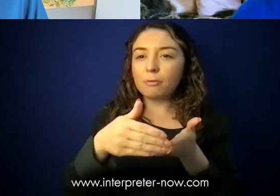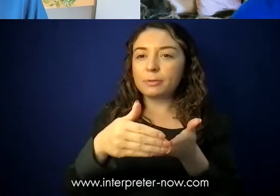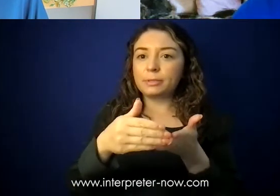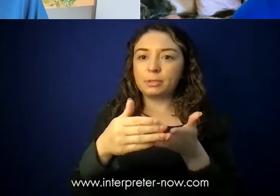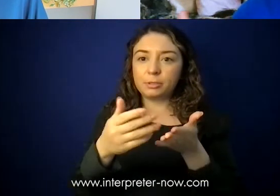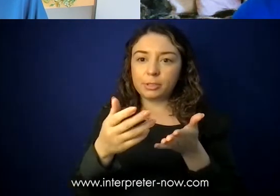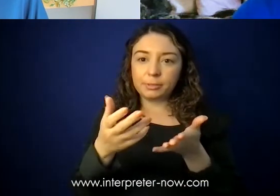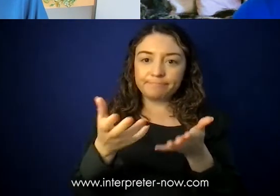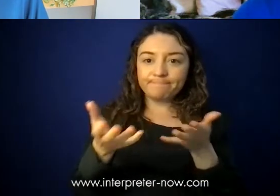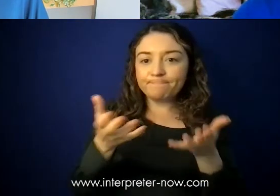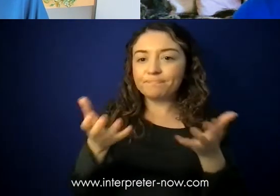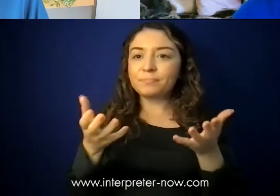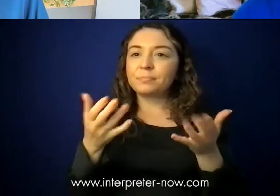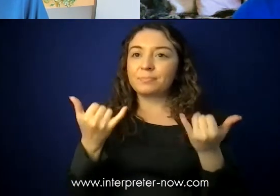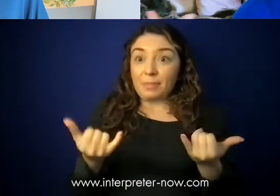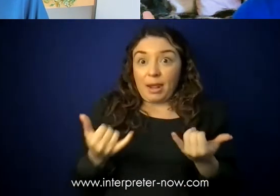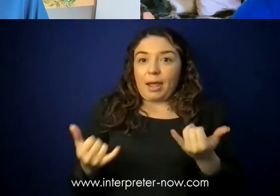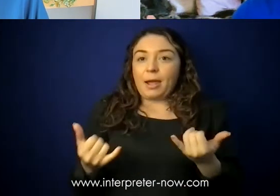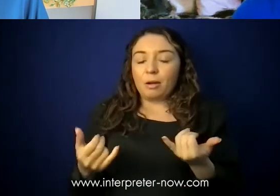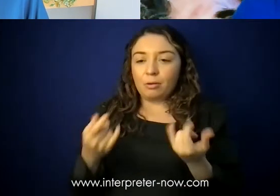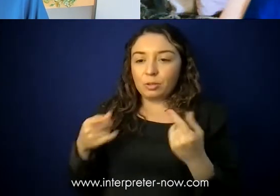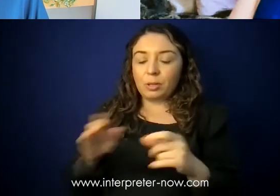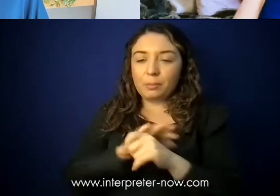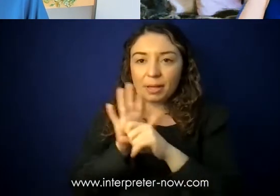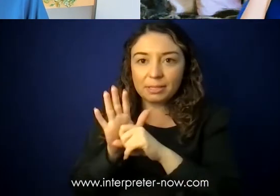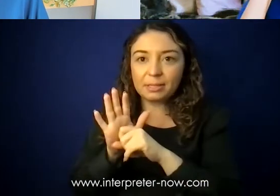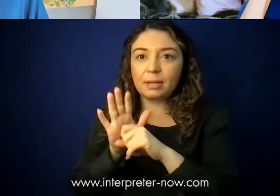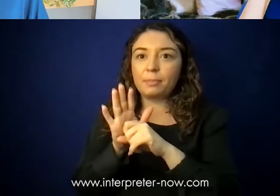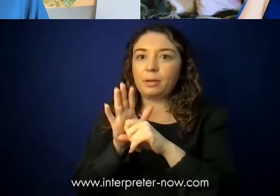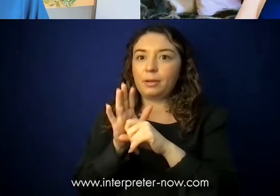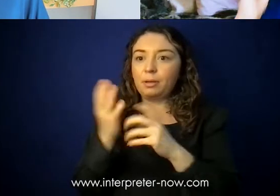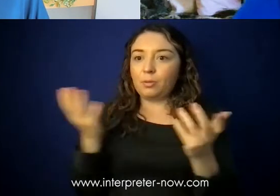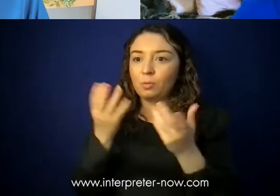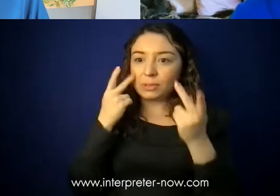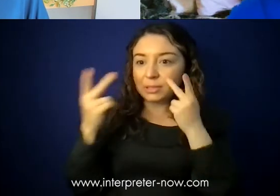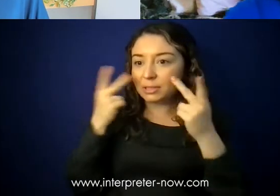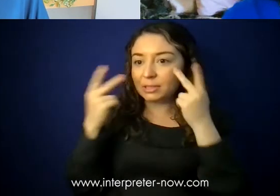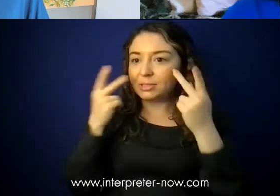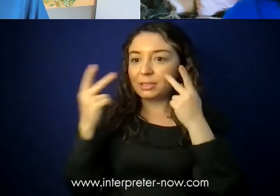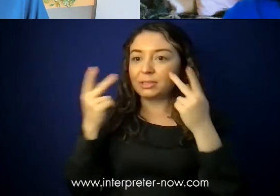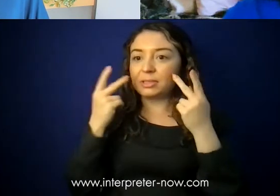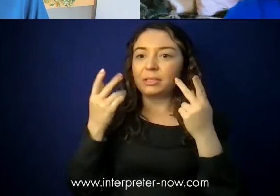During this time of the pandemic, with our global spotlight on the injustice that we're